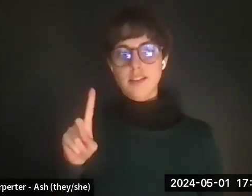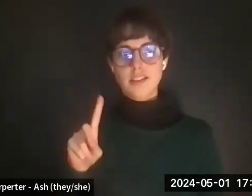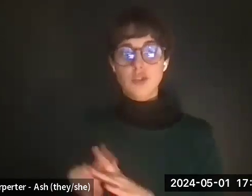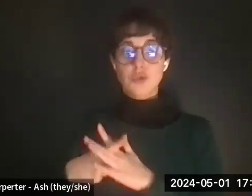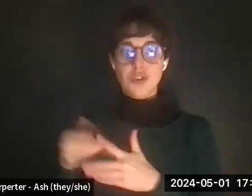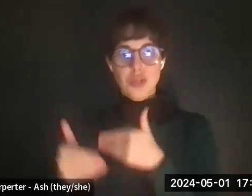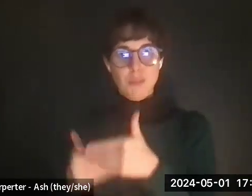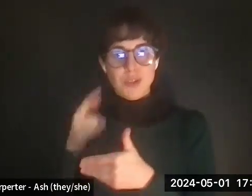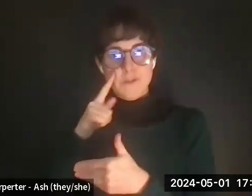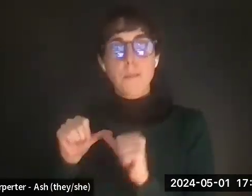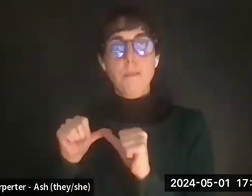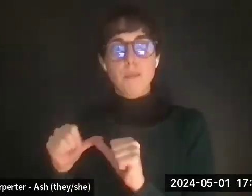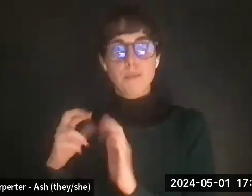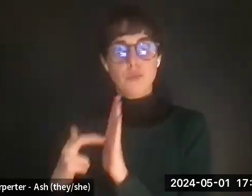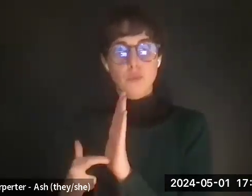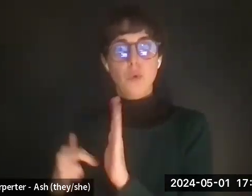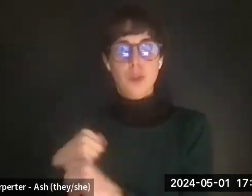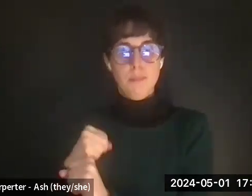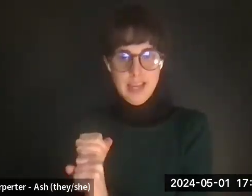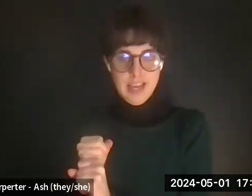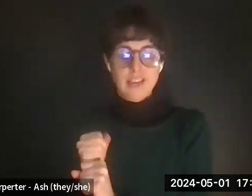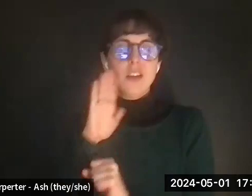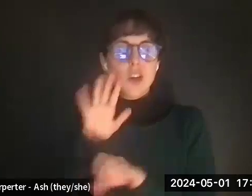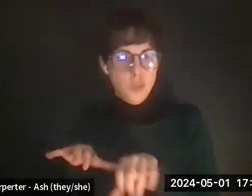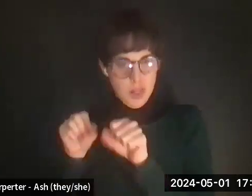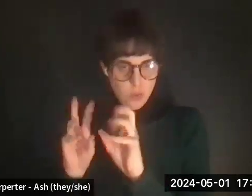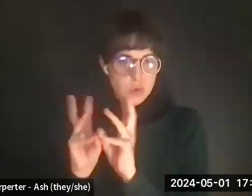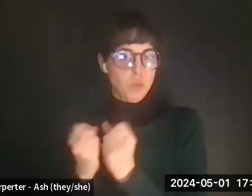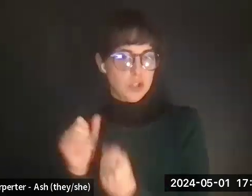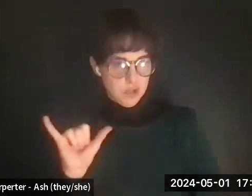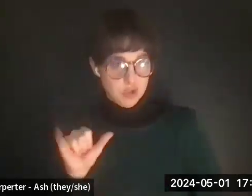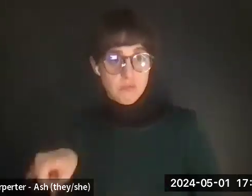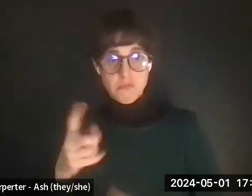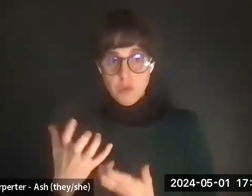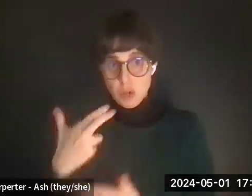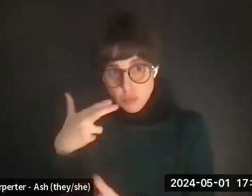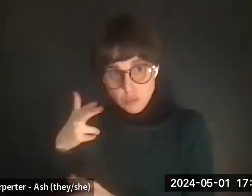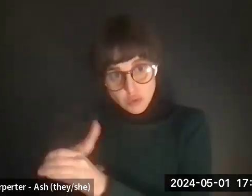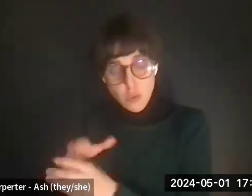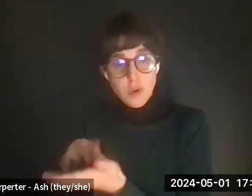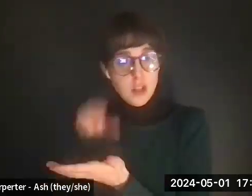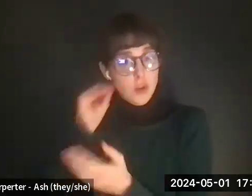They will hold workshops in the coming months. So if you're interested in learning more or participating in those workshops, we encourage you